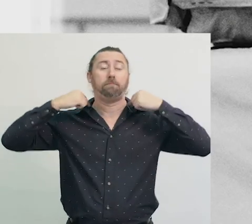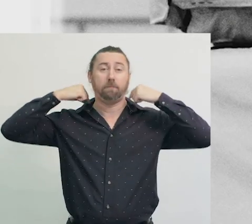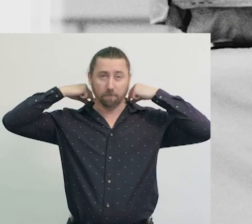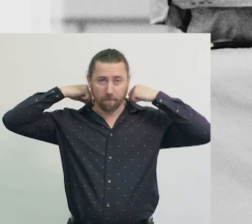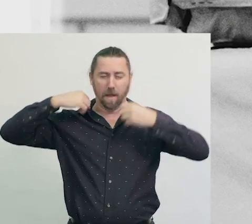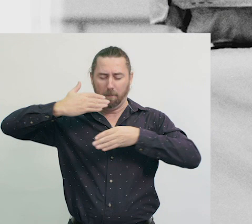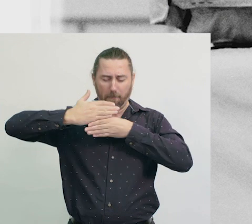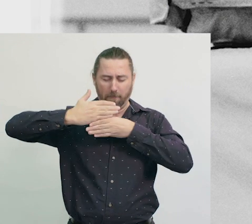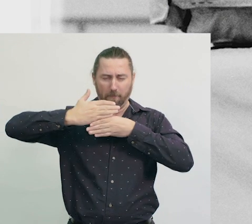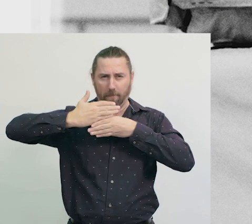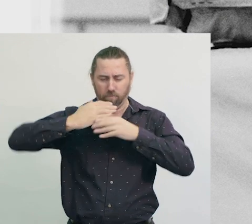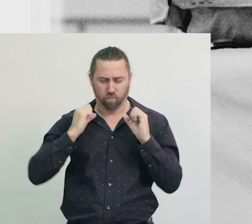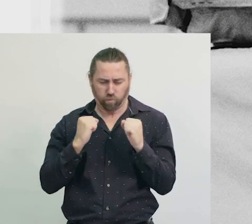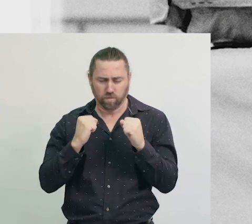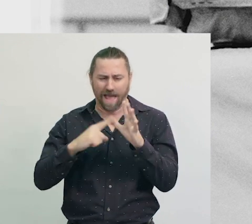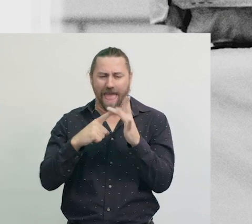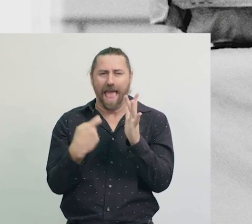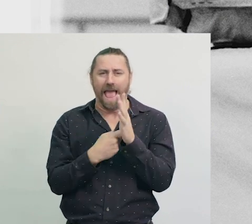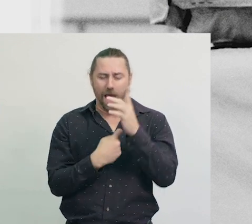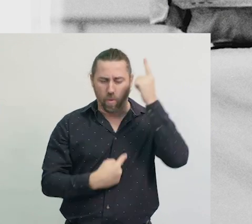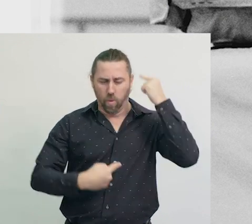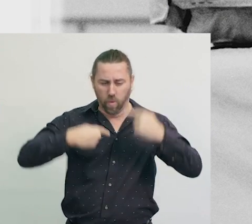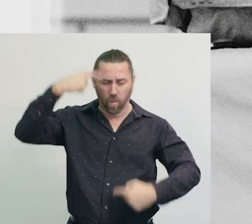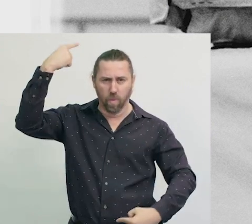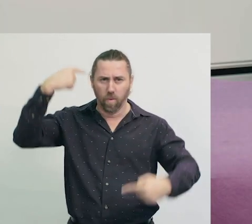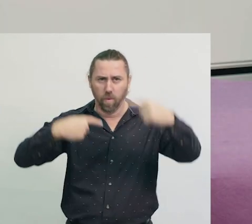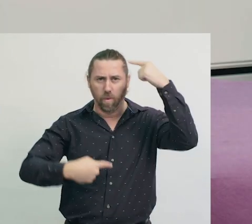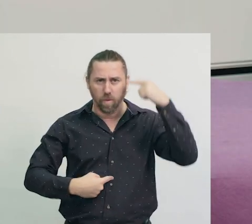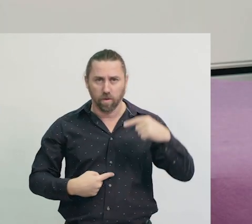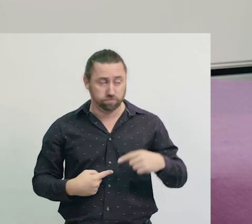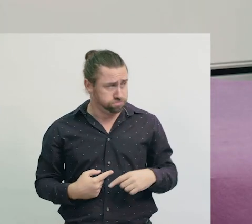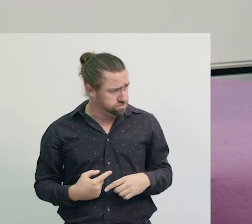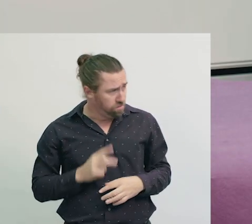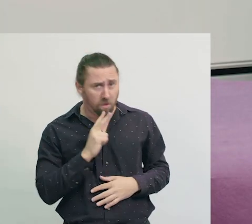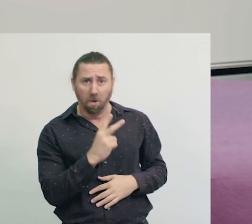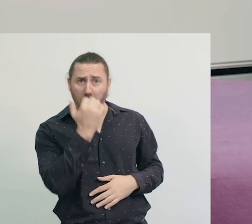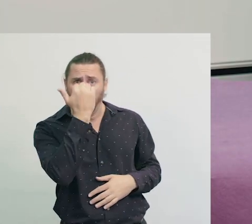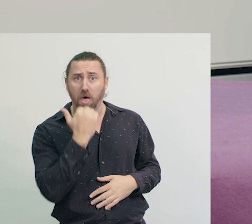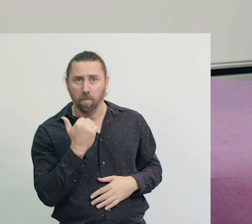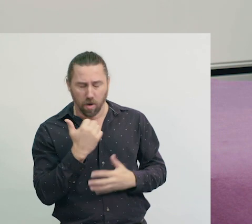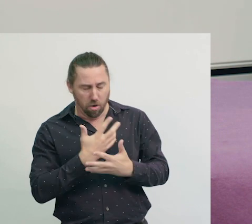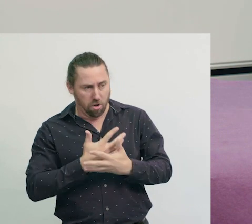creating a sealed pressure unit, keeping their air inside. Wow, there's a lot in that spacesuit. In fact,